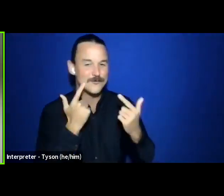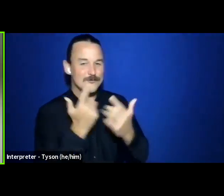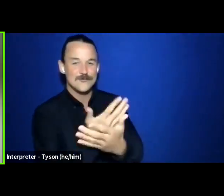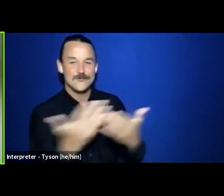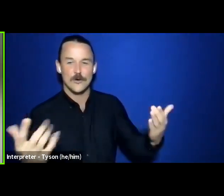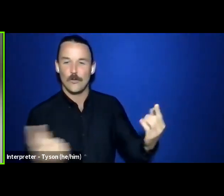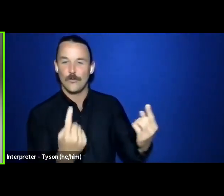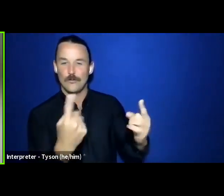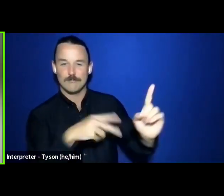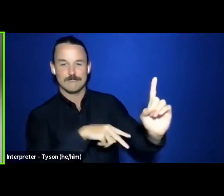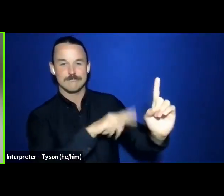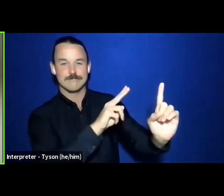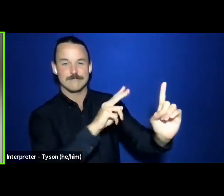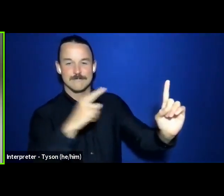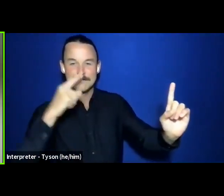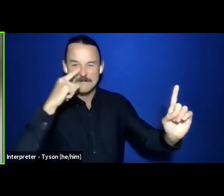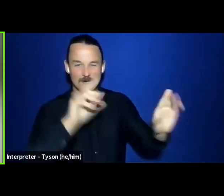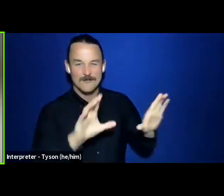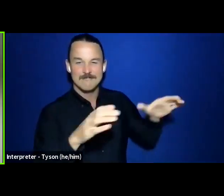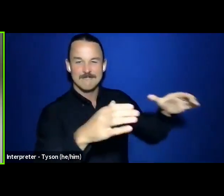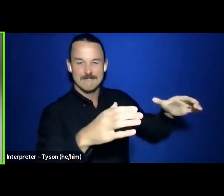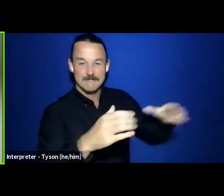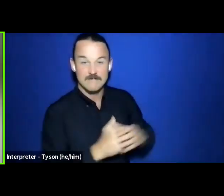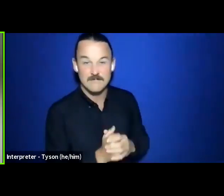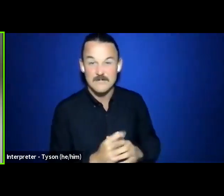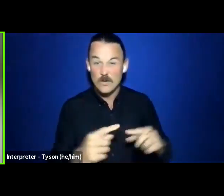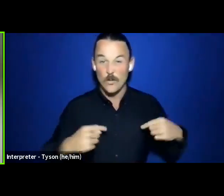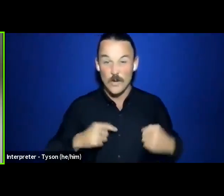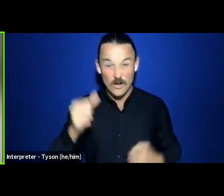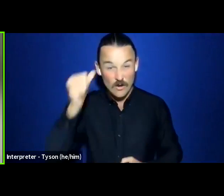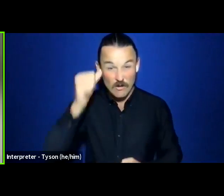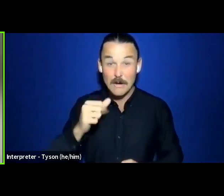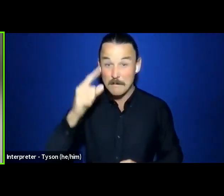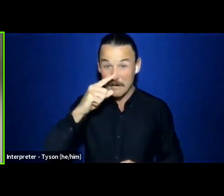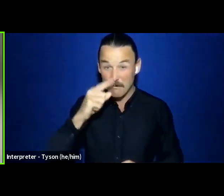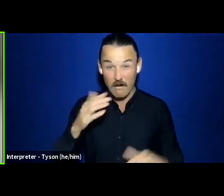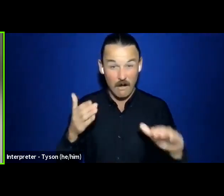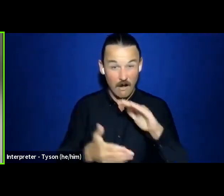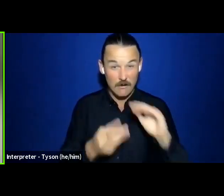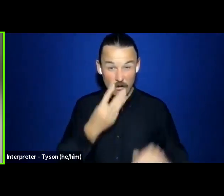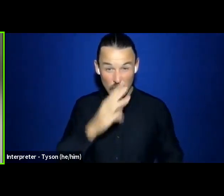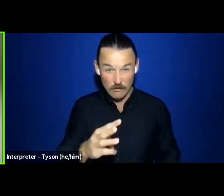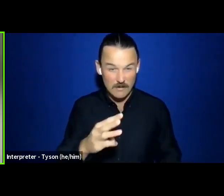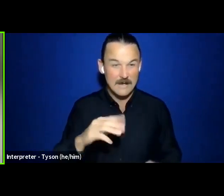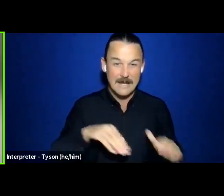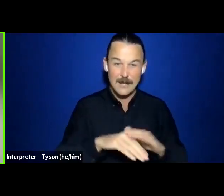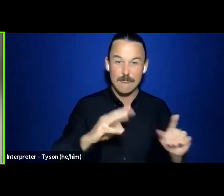We are called to our purpose due to be an unfortunate reality we know to be true. We know that young People and We know that young People under